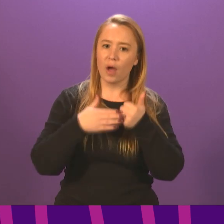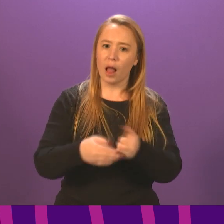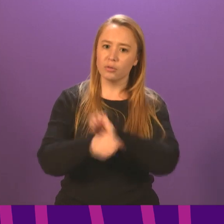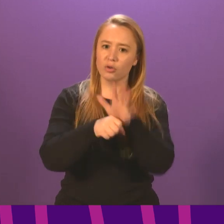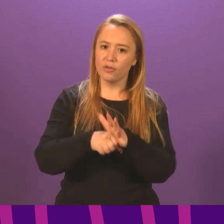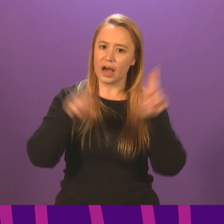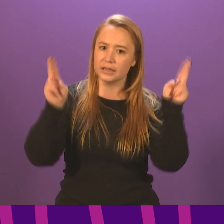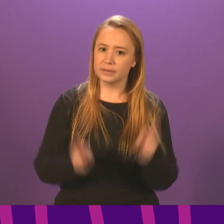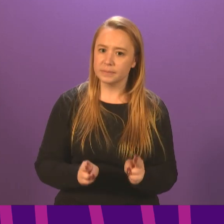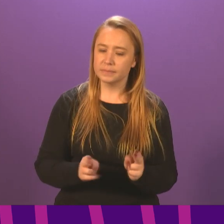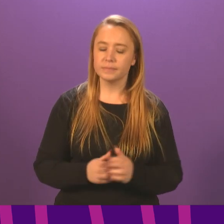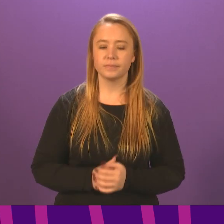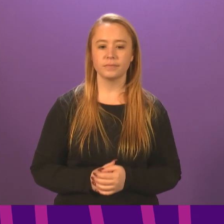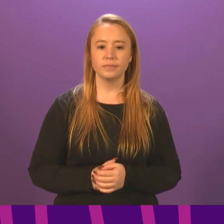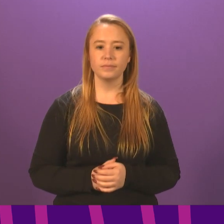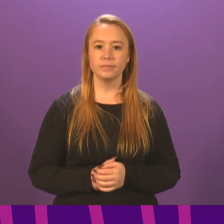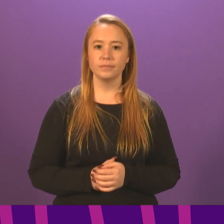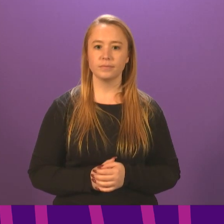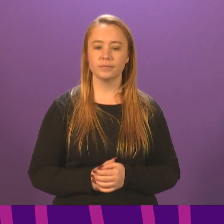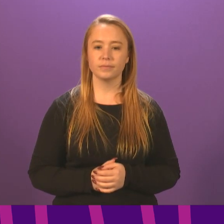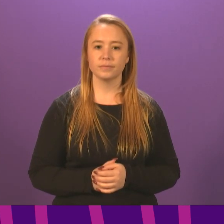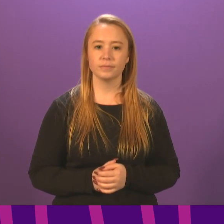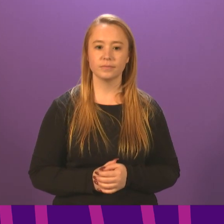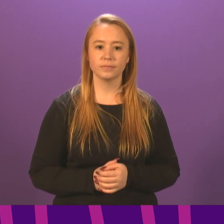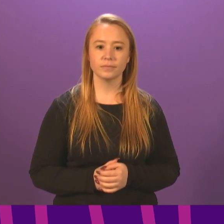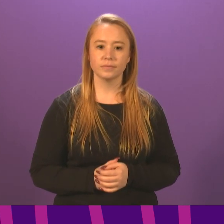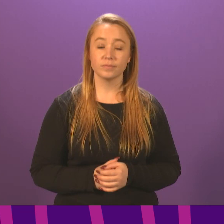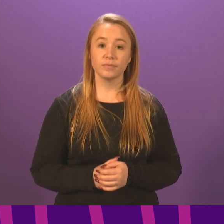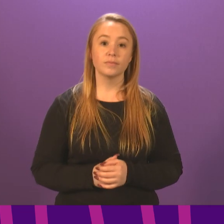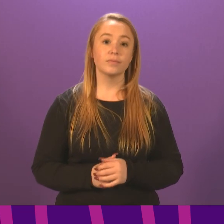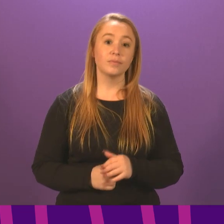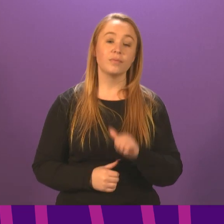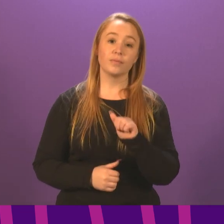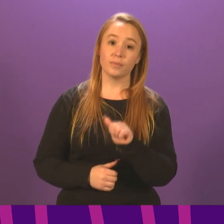The First Minister: I assure Willie Rennie that I am acutely aware